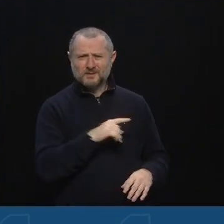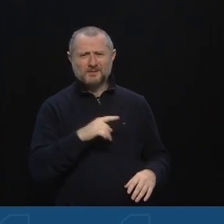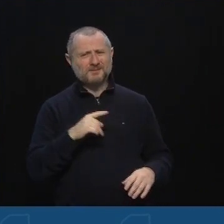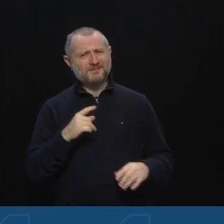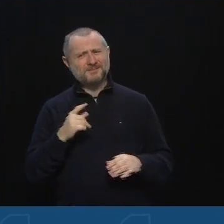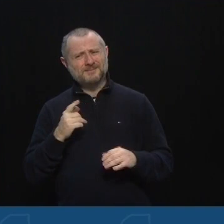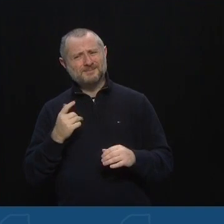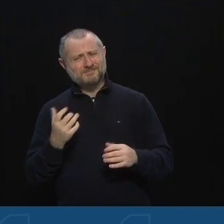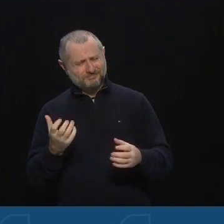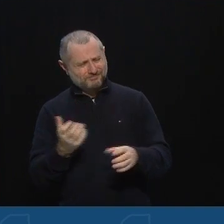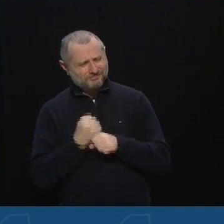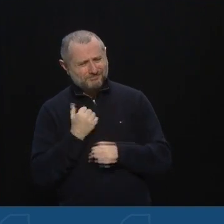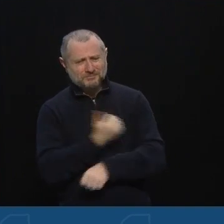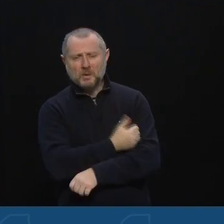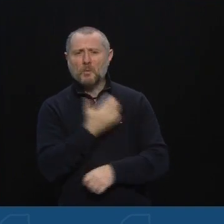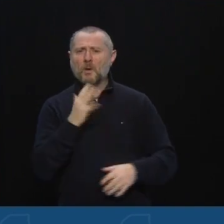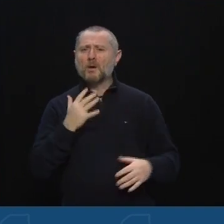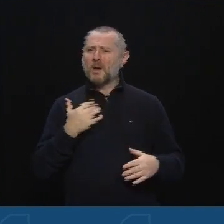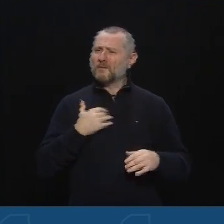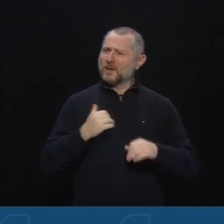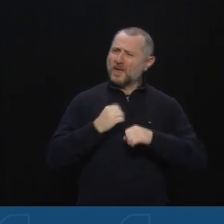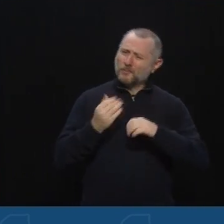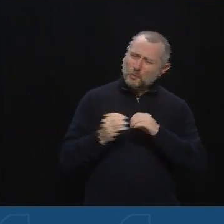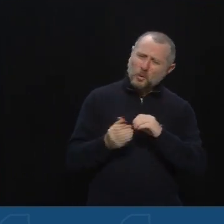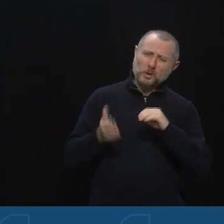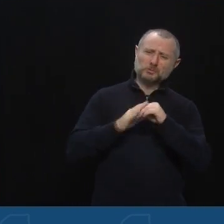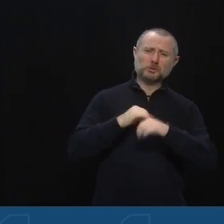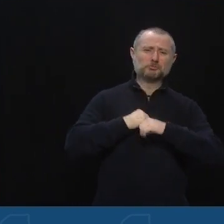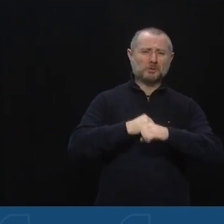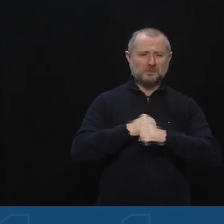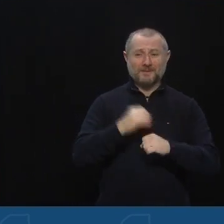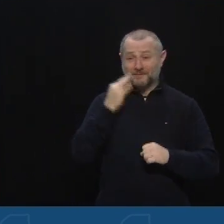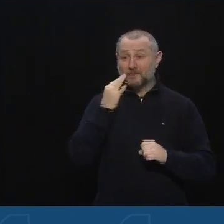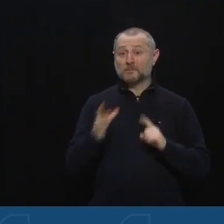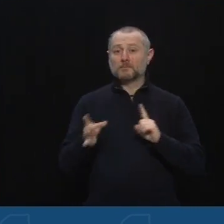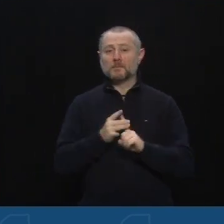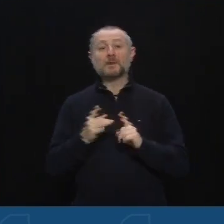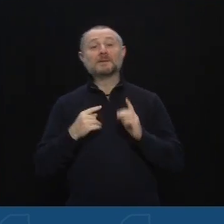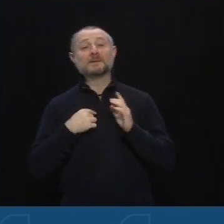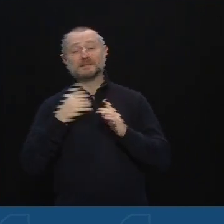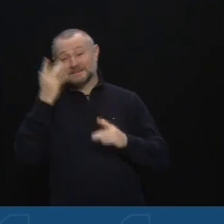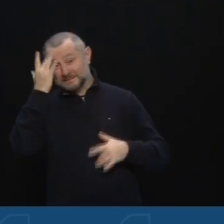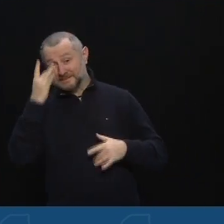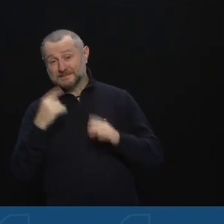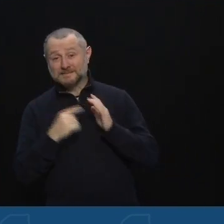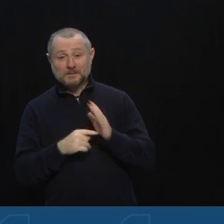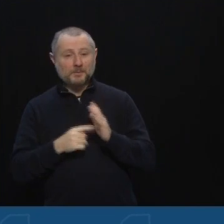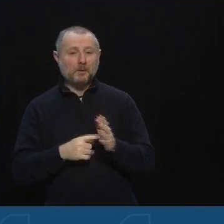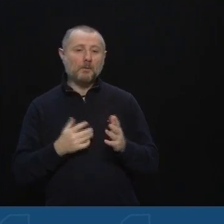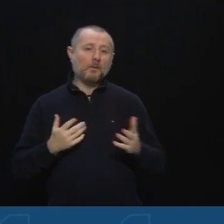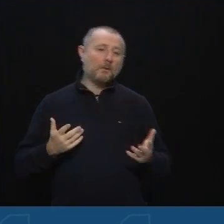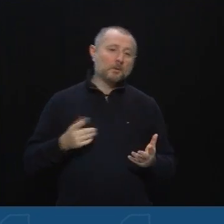PEOPLE R ARE ELIGIBLE. WHAT ARE YOU WAITING FOR? THIS IS THE EXTRA SECURITY BLANKET YOU CAN WRAP YOURSELF IN